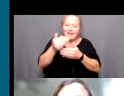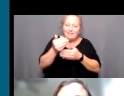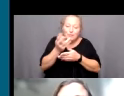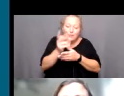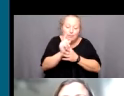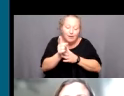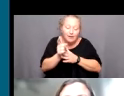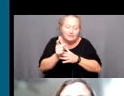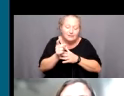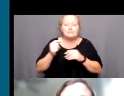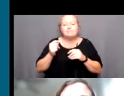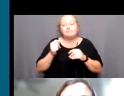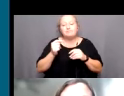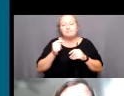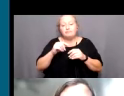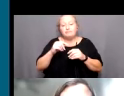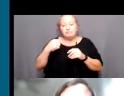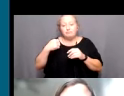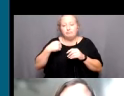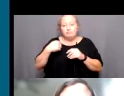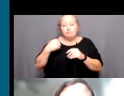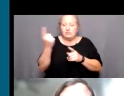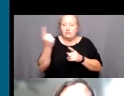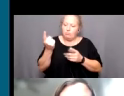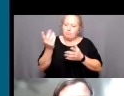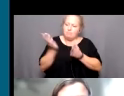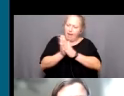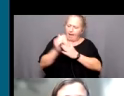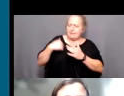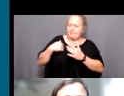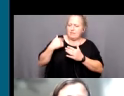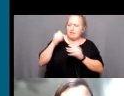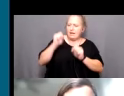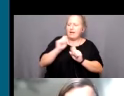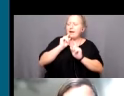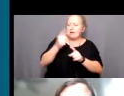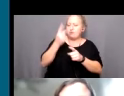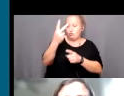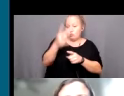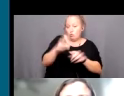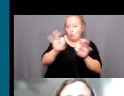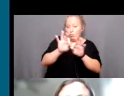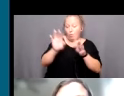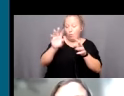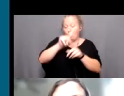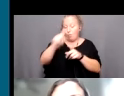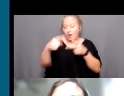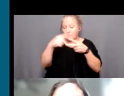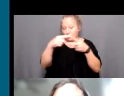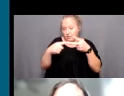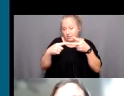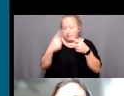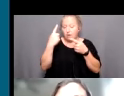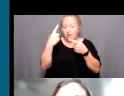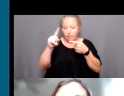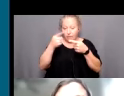I was asked to answer two key questions. The first one was around